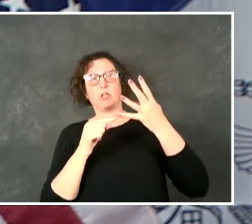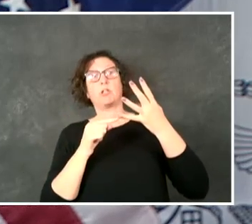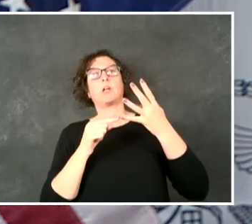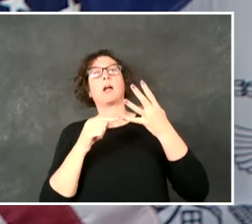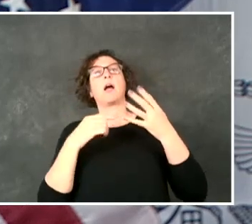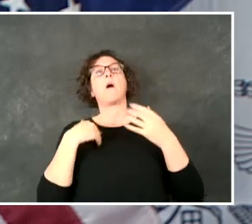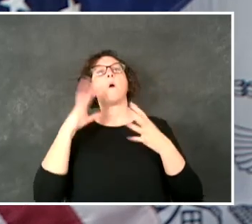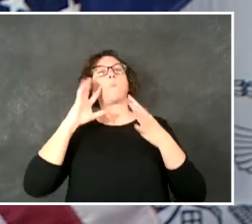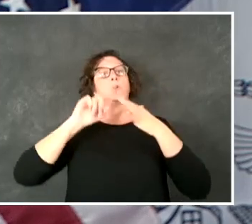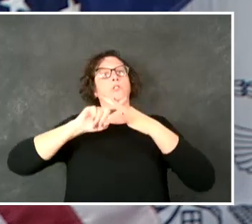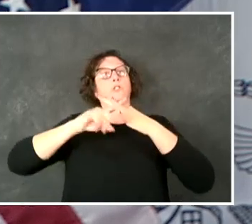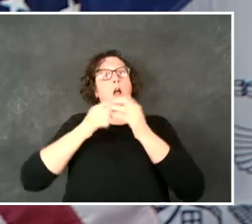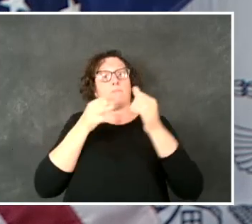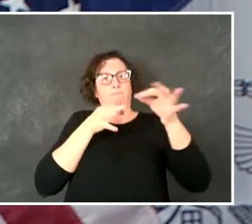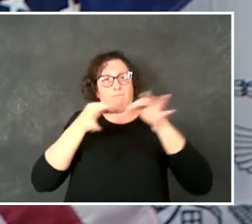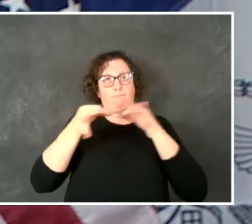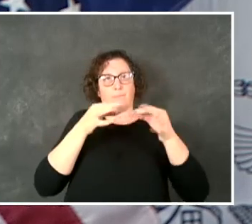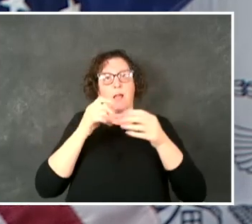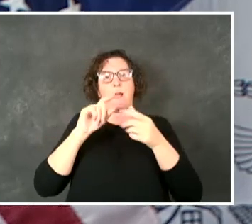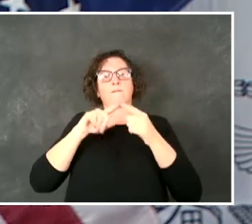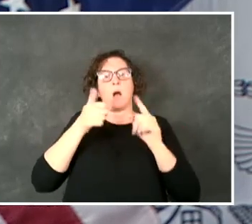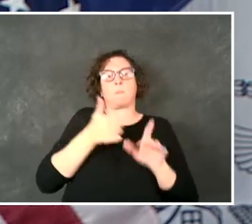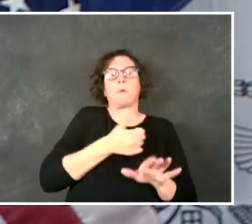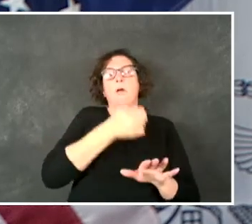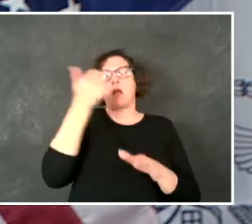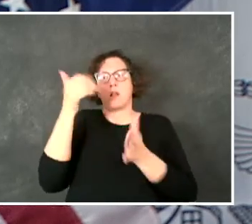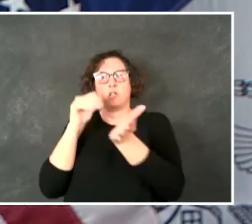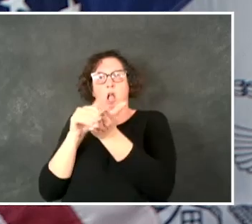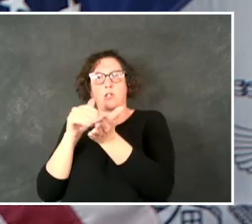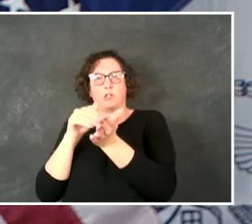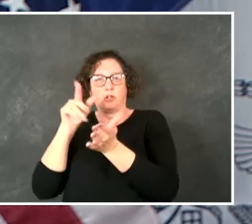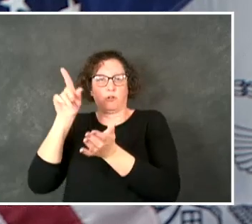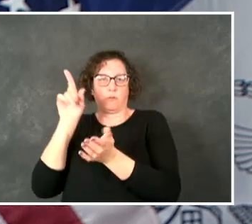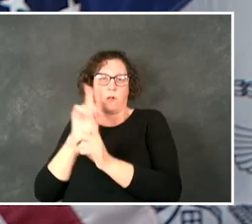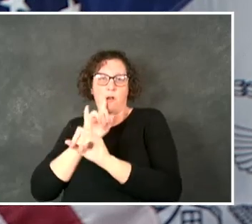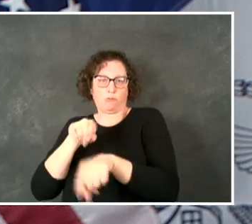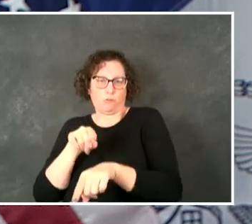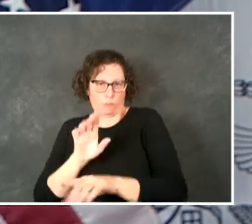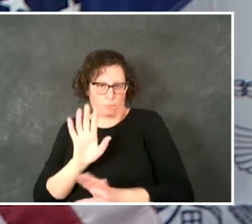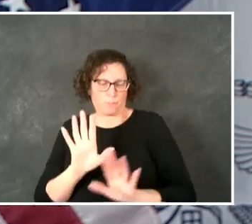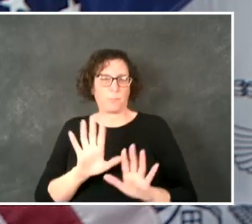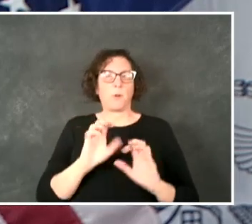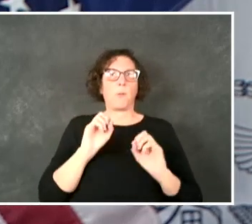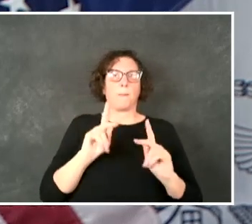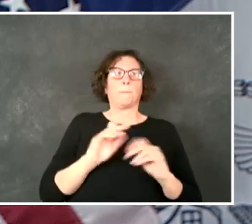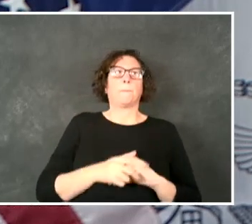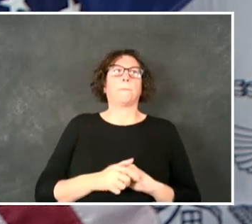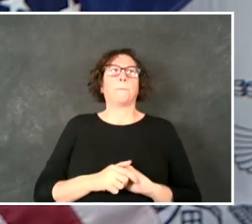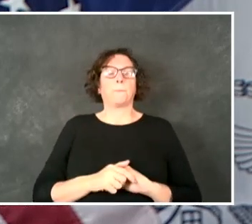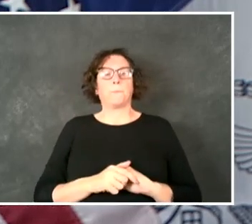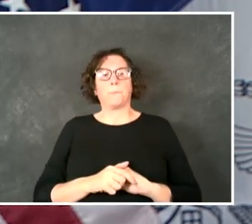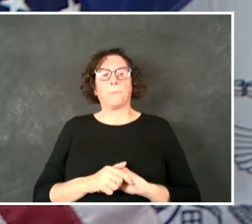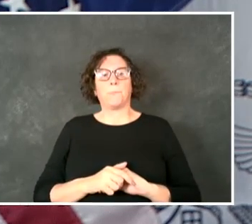THE INDICATORS, I'LL START AND